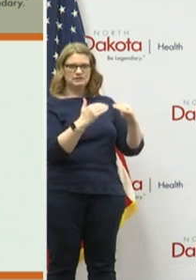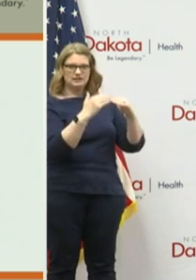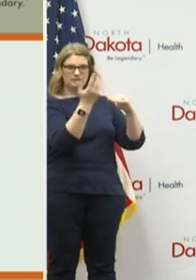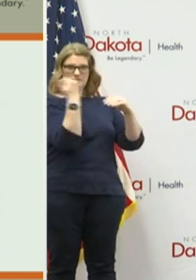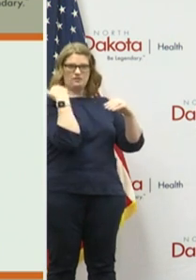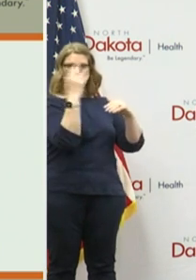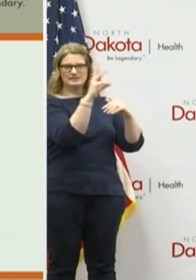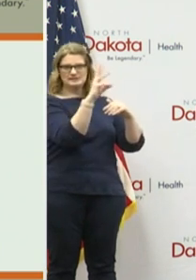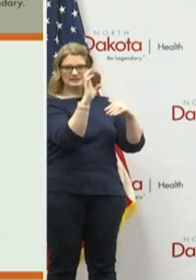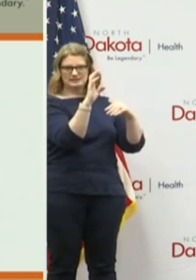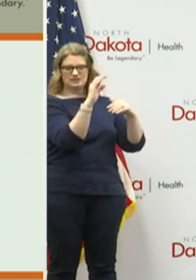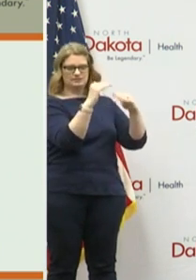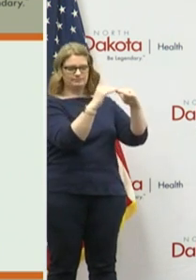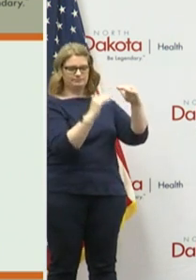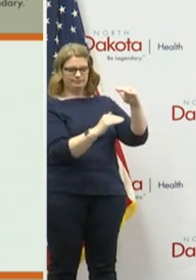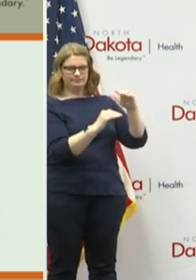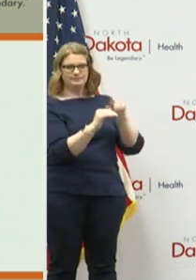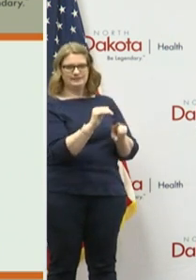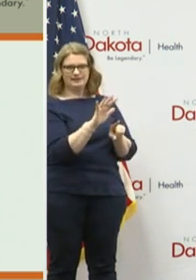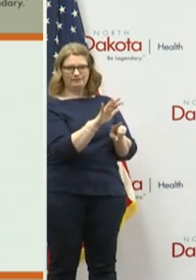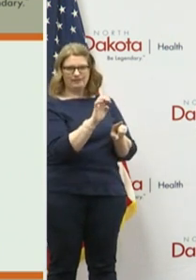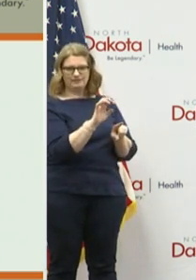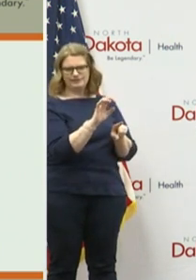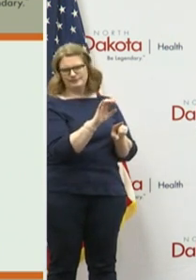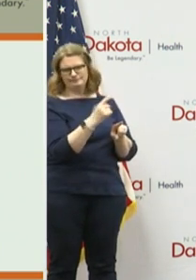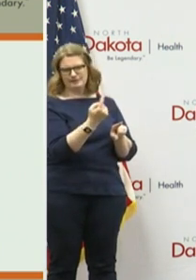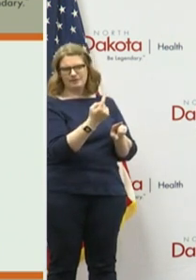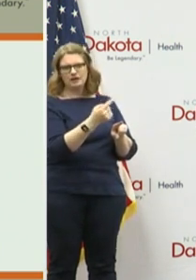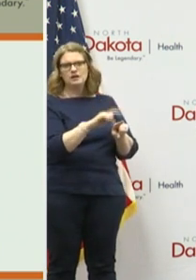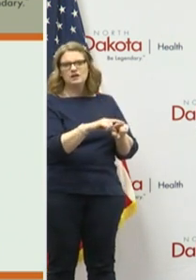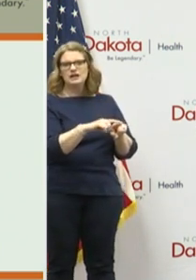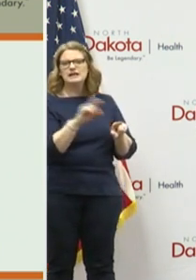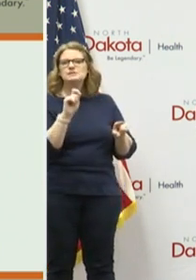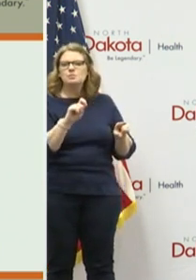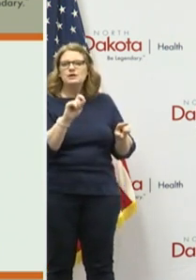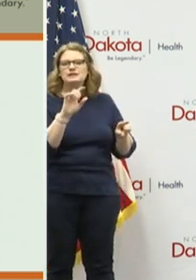RATE OF ACTIVE CASES, EVEN WHEN WE TAKE A LOOK AT THE NUMBER OF